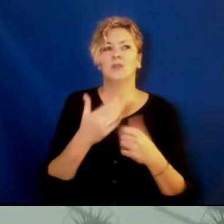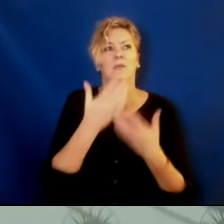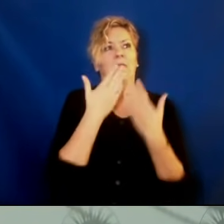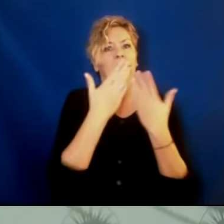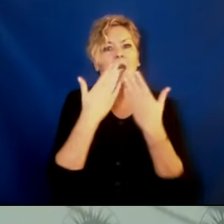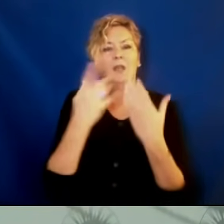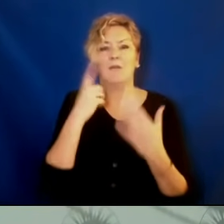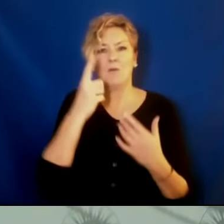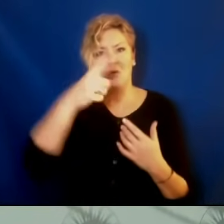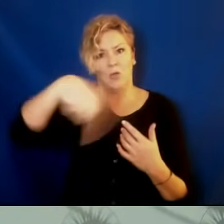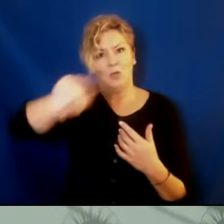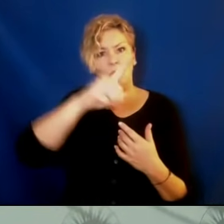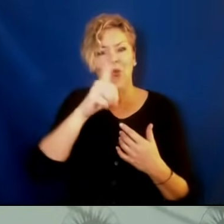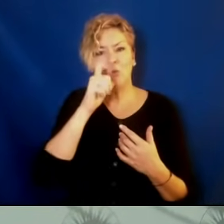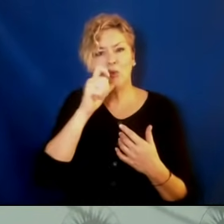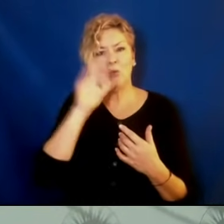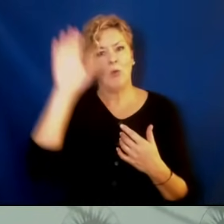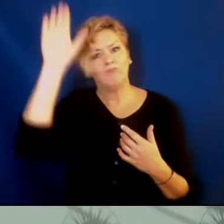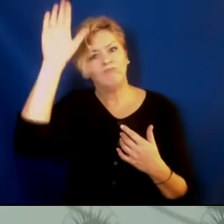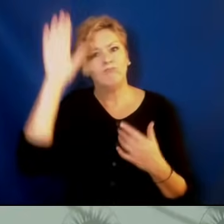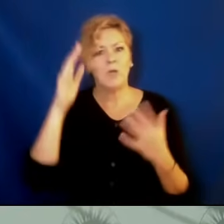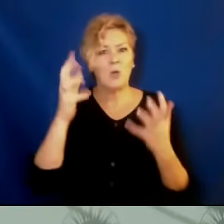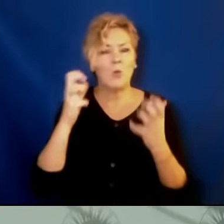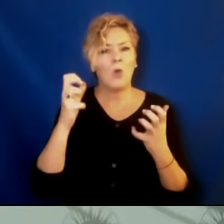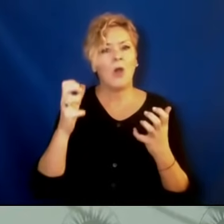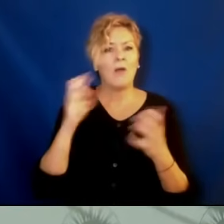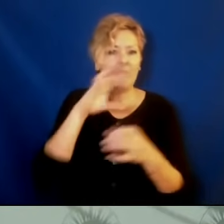But what it says is in terms of long-term care the effort and the initiative to put in